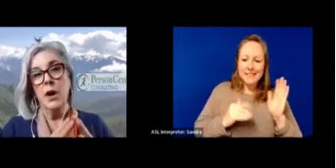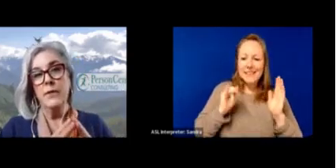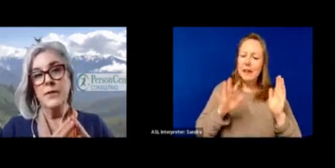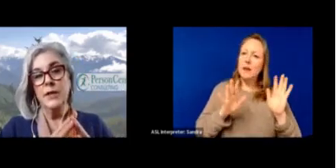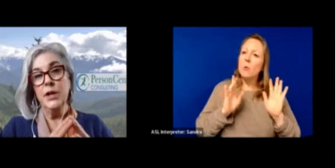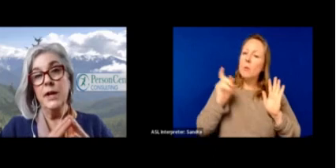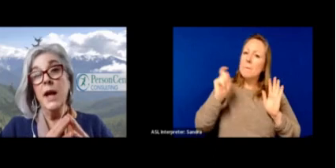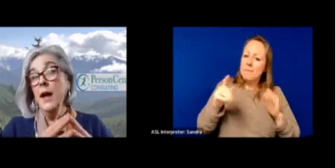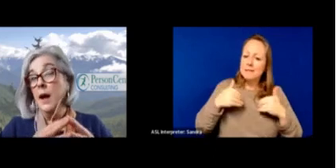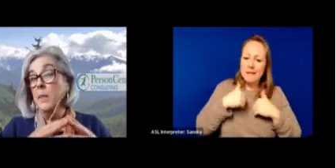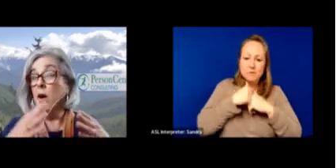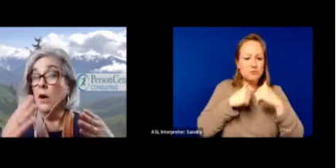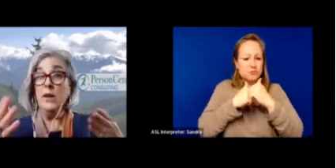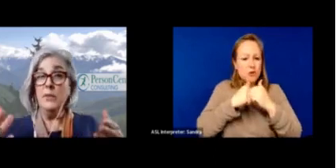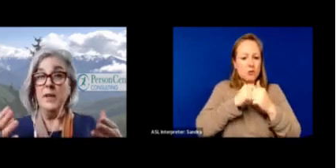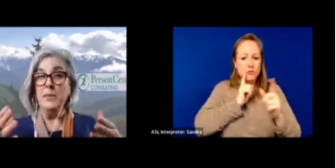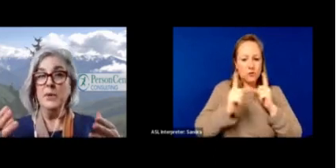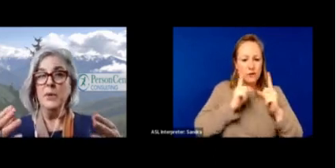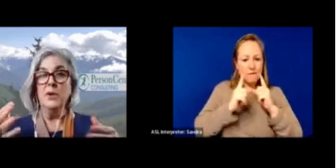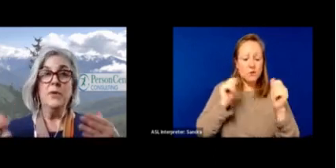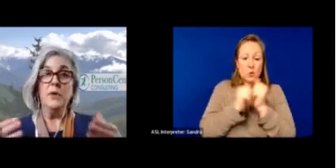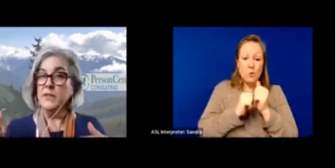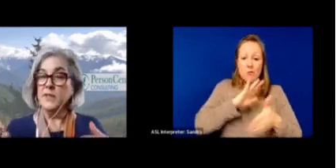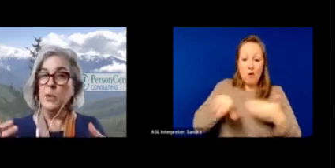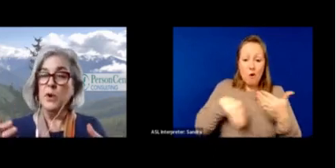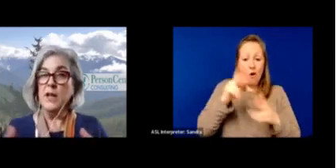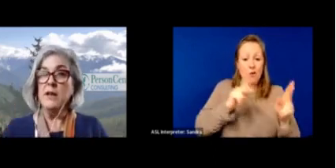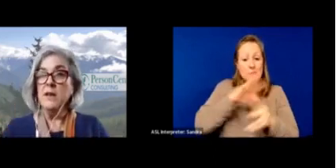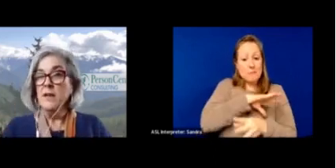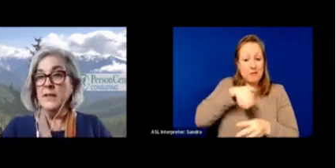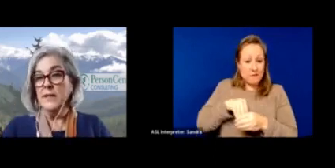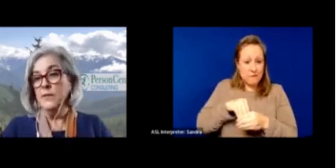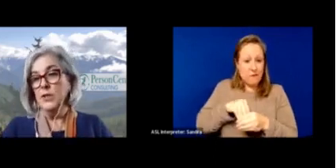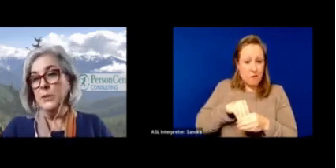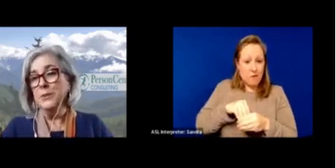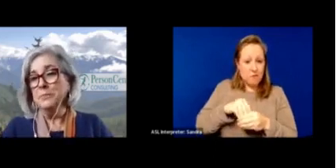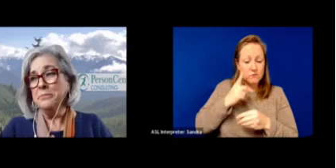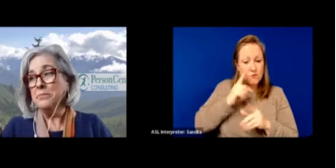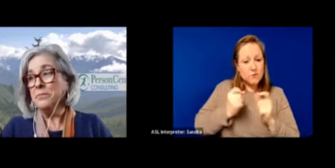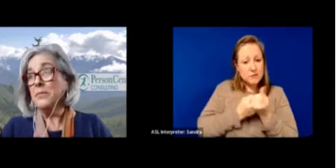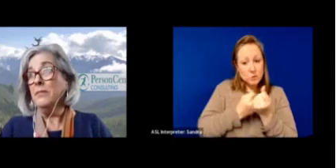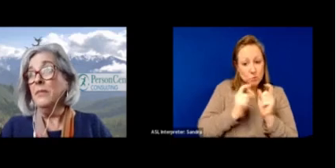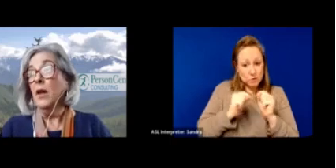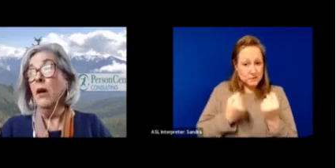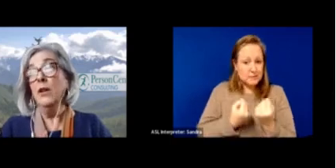conversation, among all of the people who are involved in supporting this individual, all